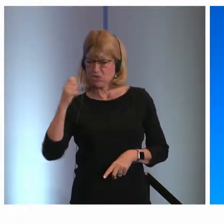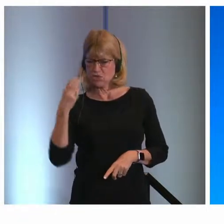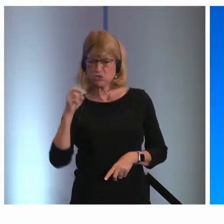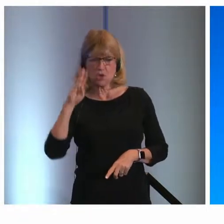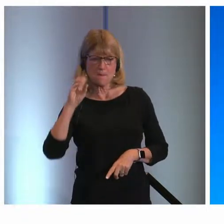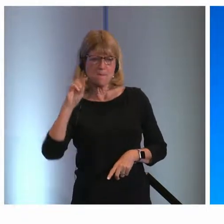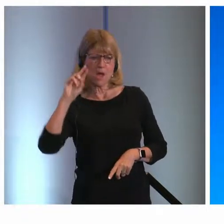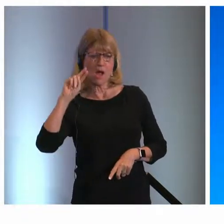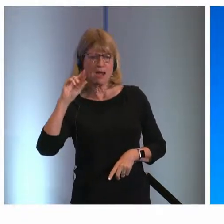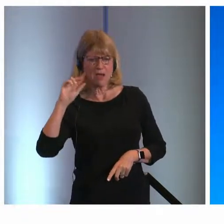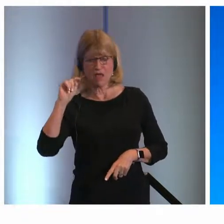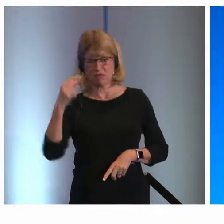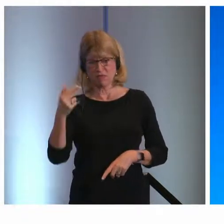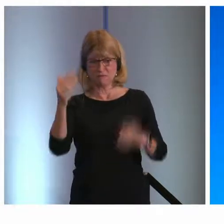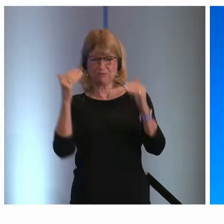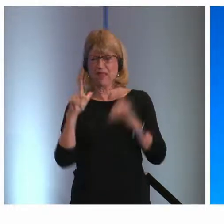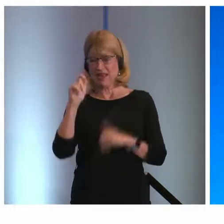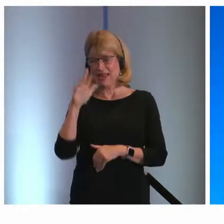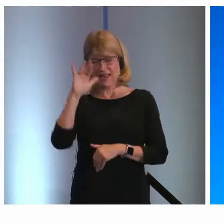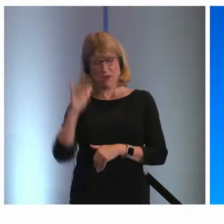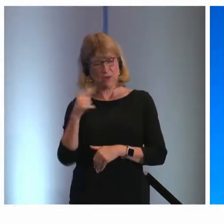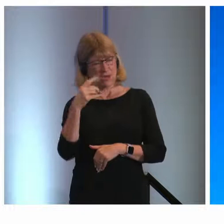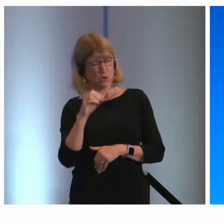To Oath to Verizon Media, Mike who has presented here at the